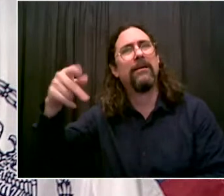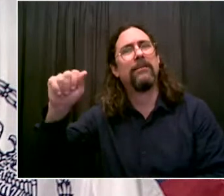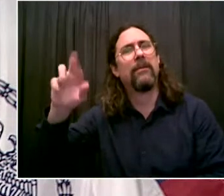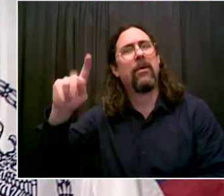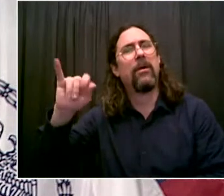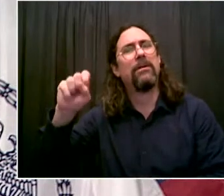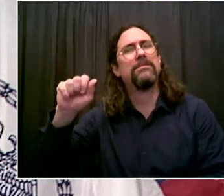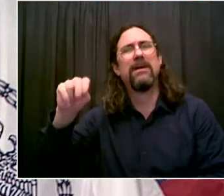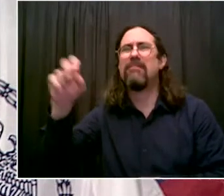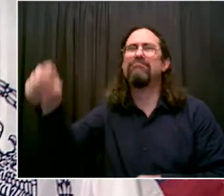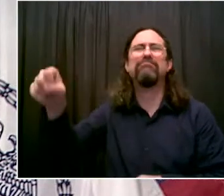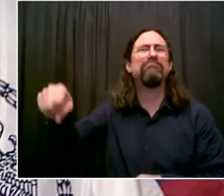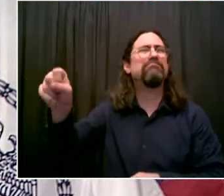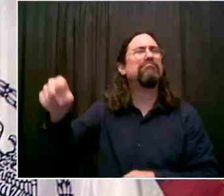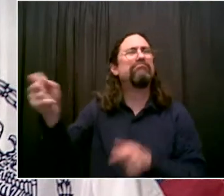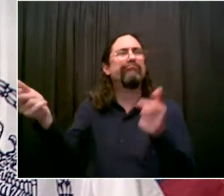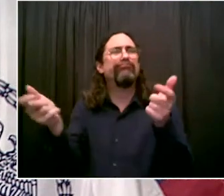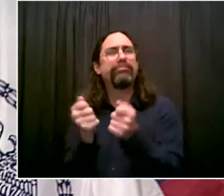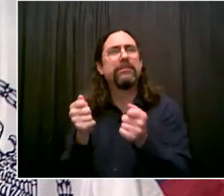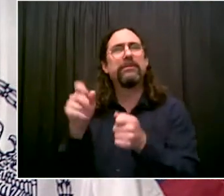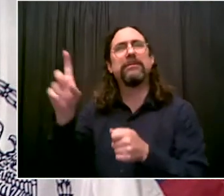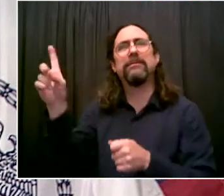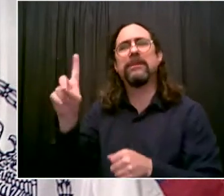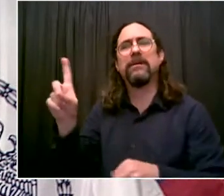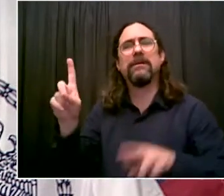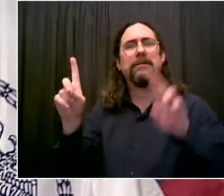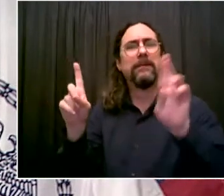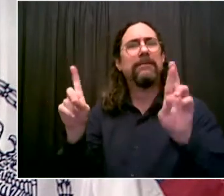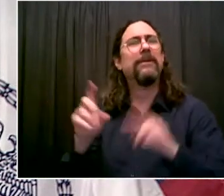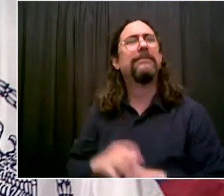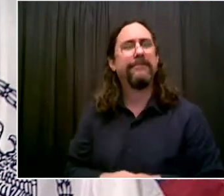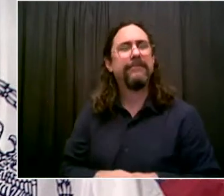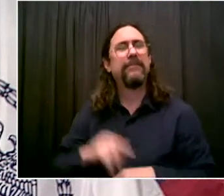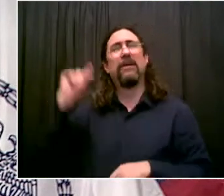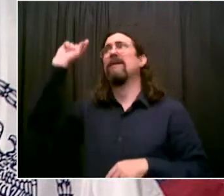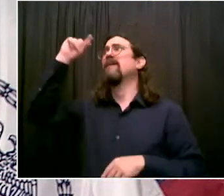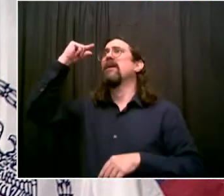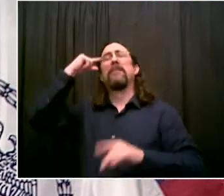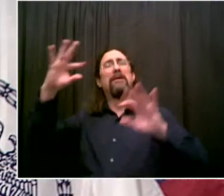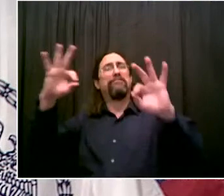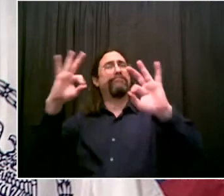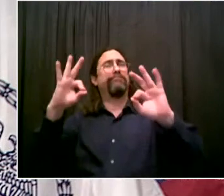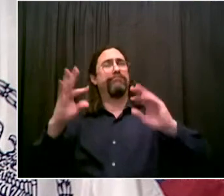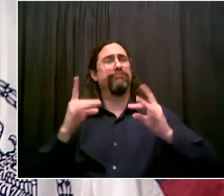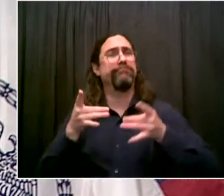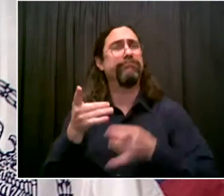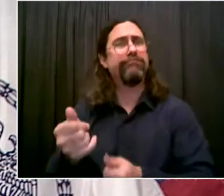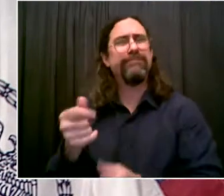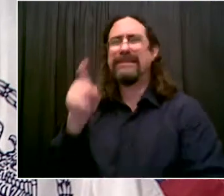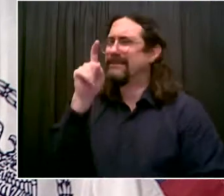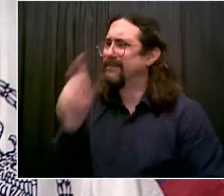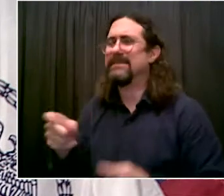VACCINATE. THIS IS WHAT I'M GOING TO A MEETING WITH COUNTY EXECUTIVES BECAUSE WE ALL WORK SHOULDER TO SOLDIER FREEDOM TO VACCINATE FOR